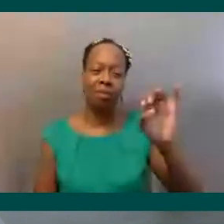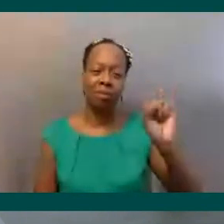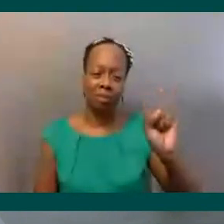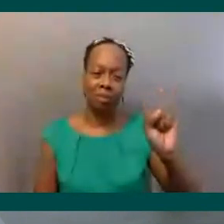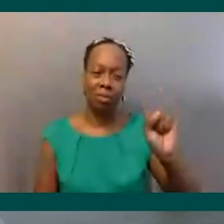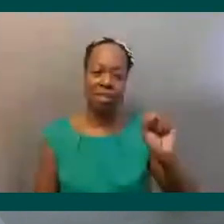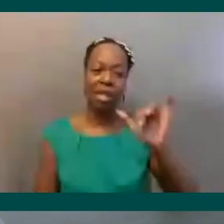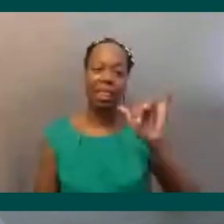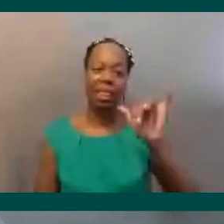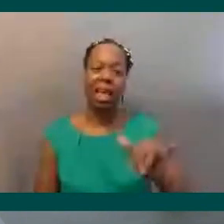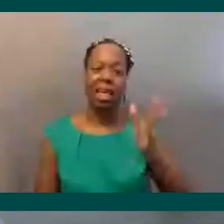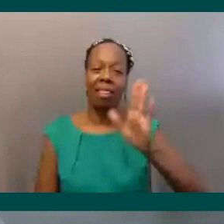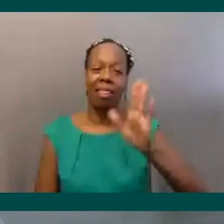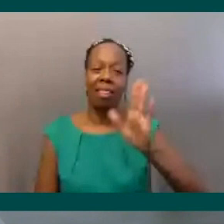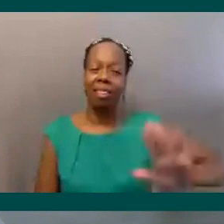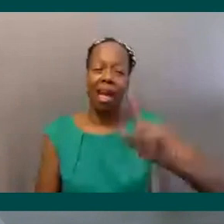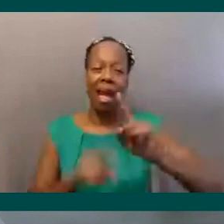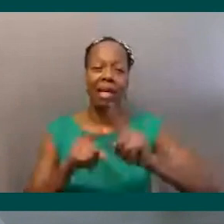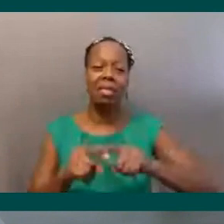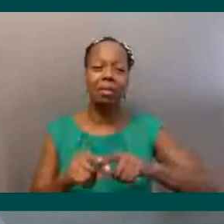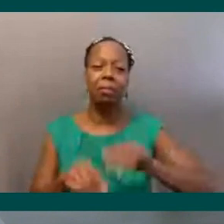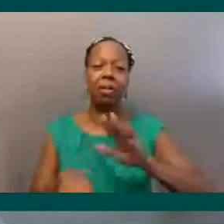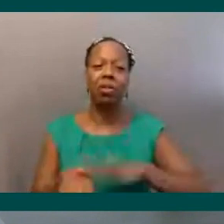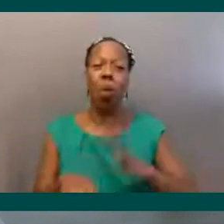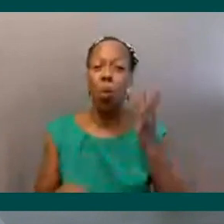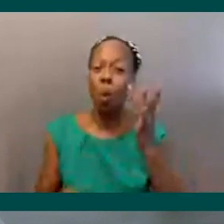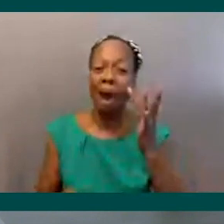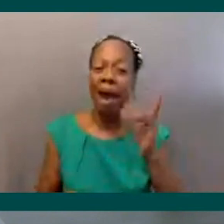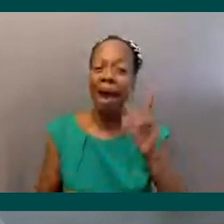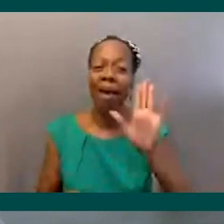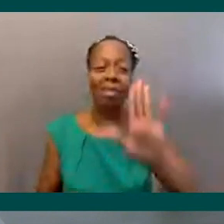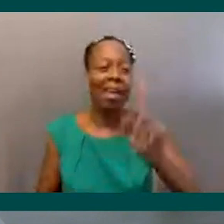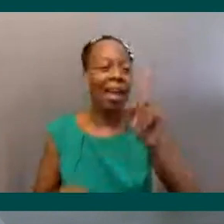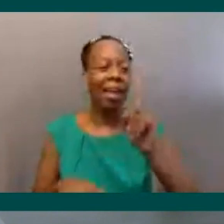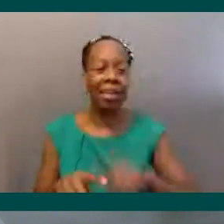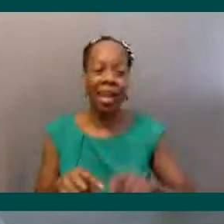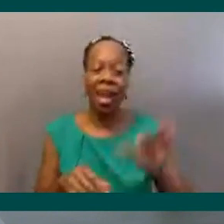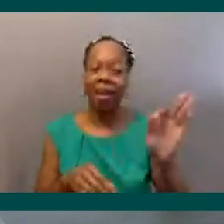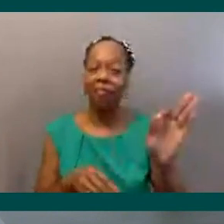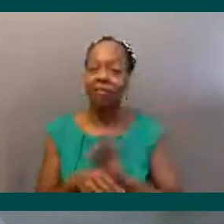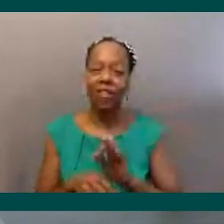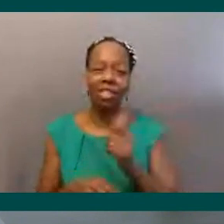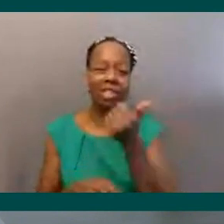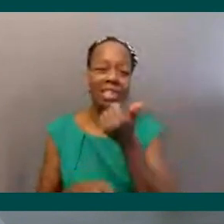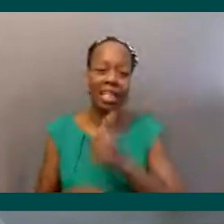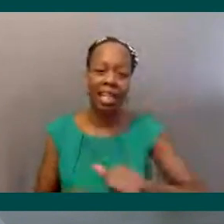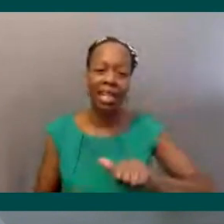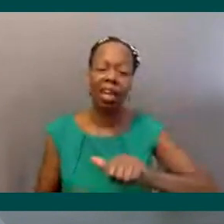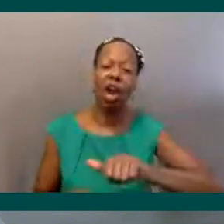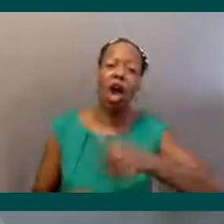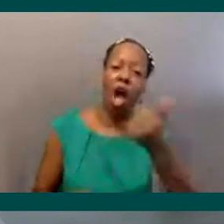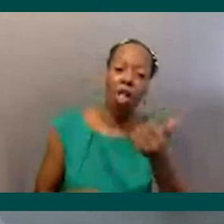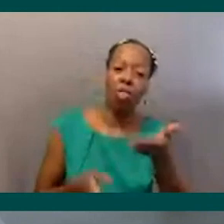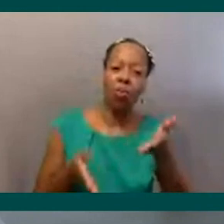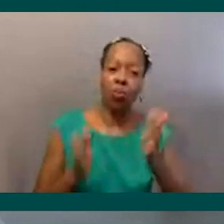So before gait analysis people, and unfortunately, very often until today in many places,